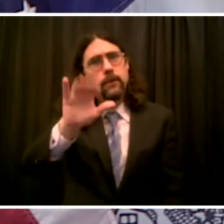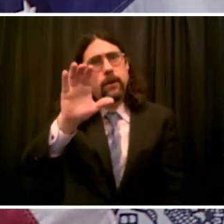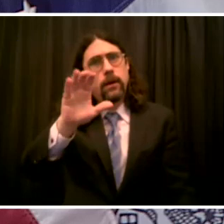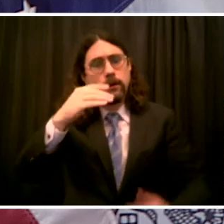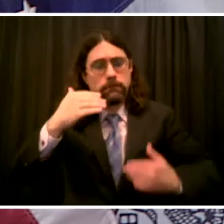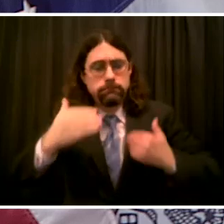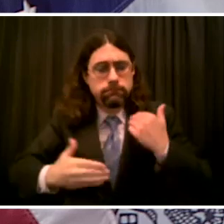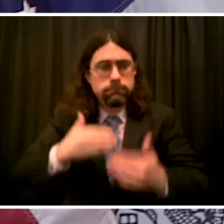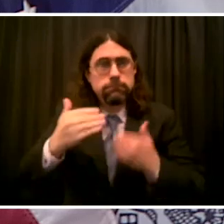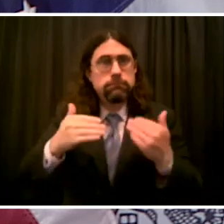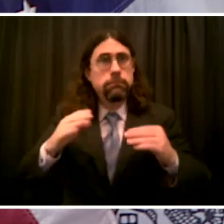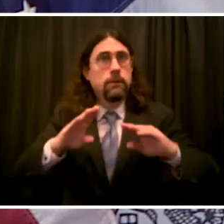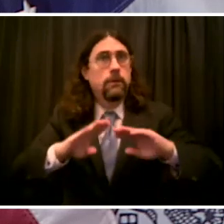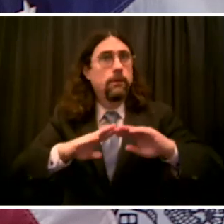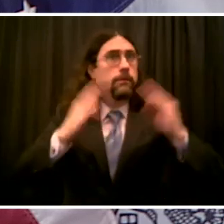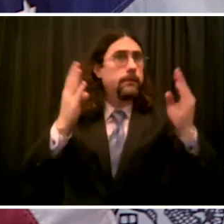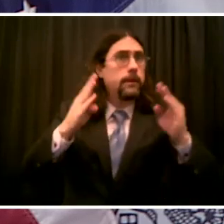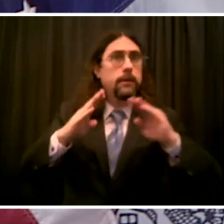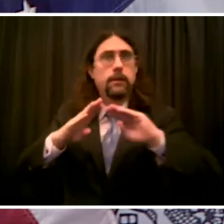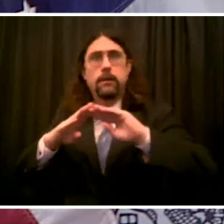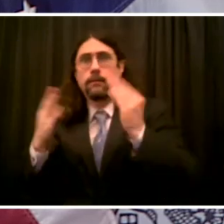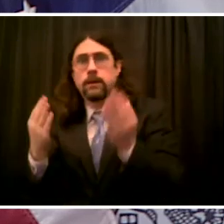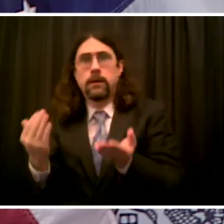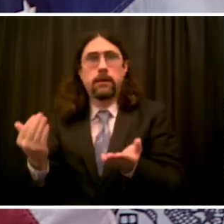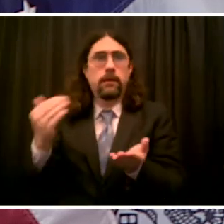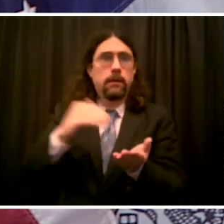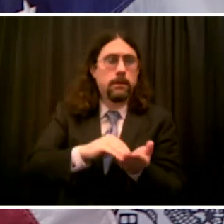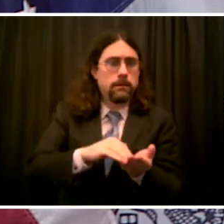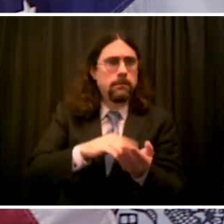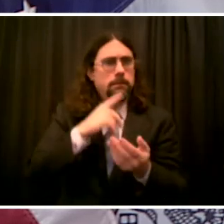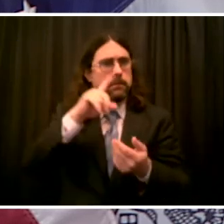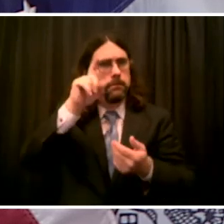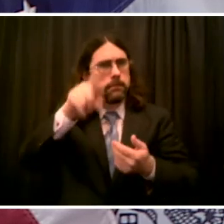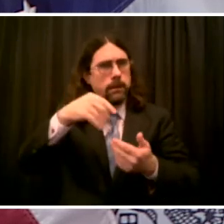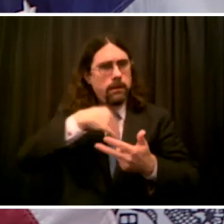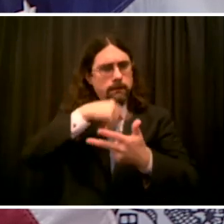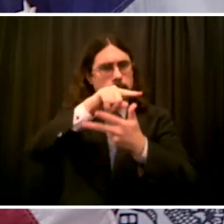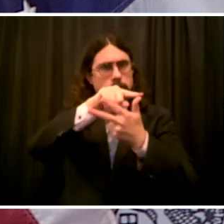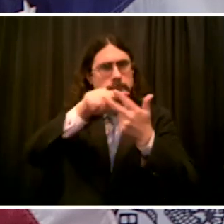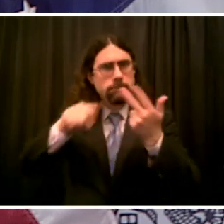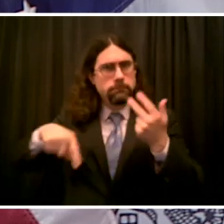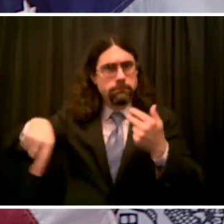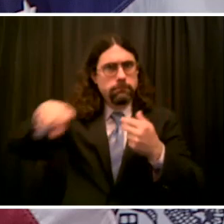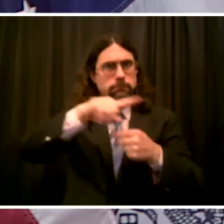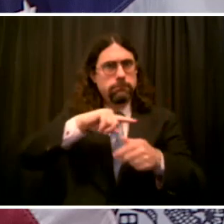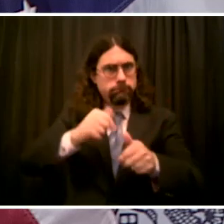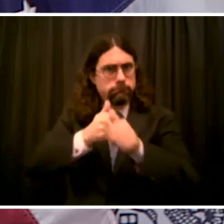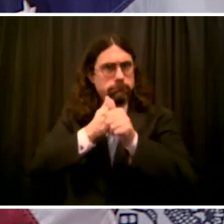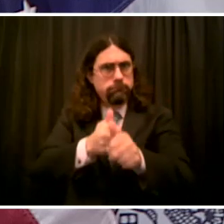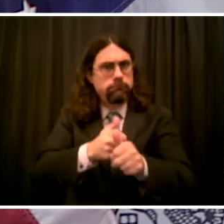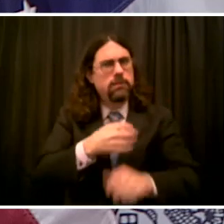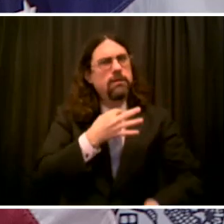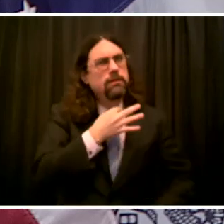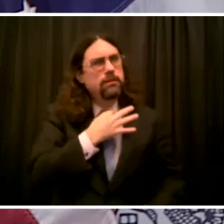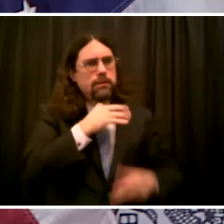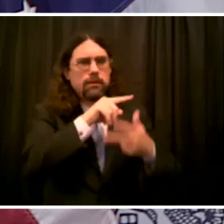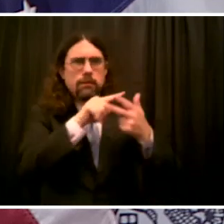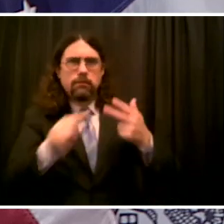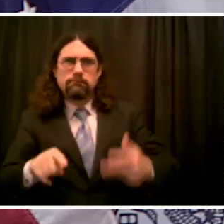OR ARE THOSE ABSOLUTE MUST-MEET TARGETS? AND IF HETY' RE